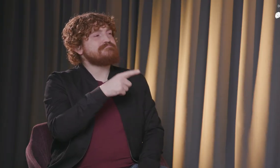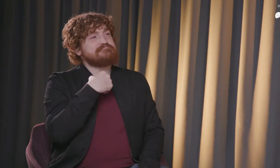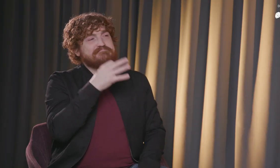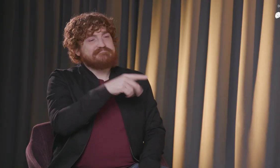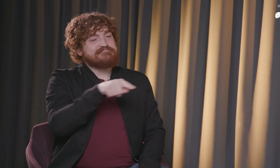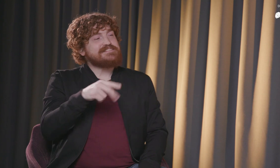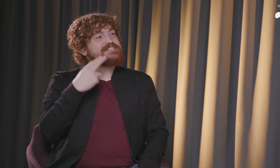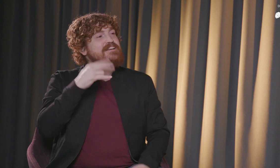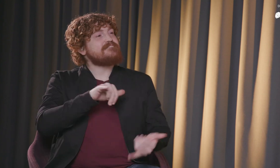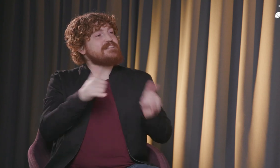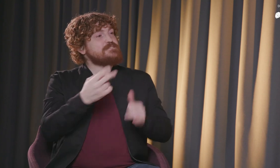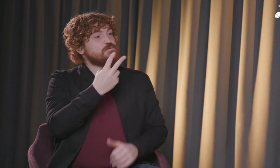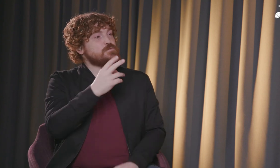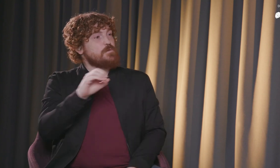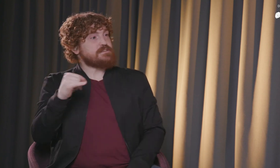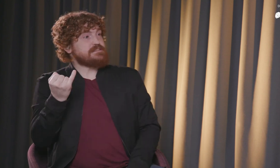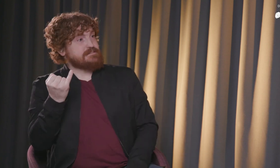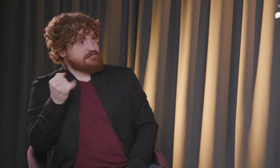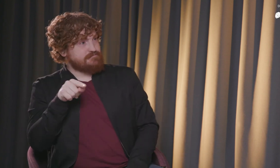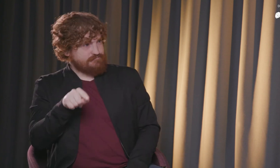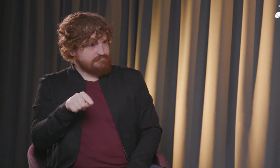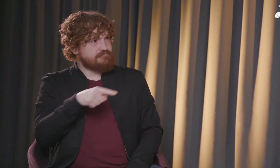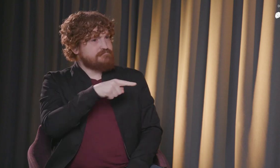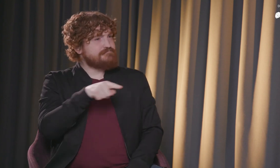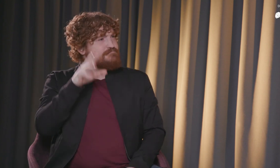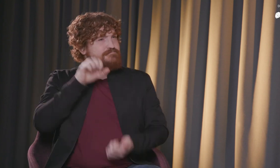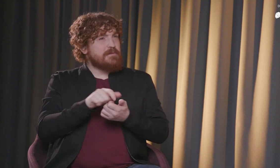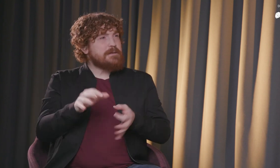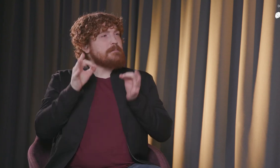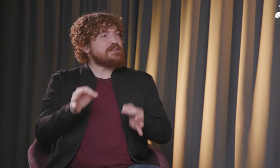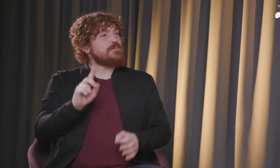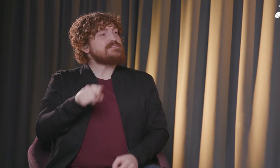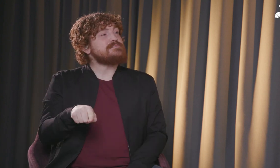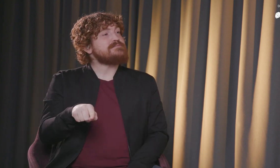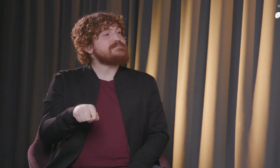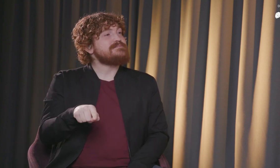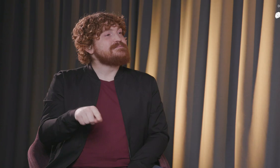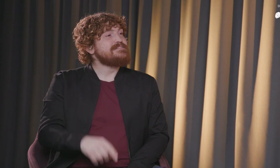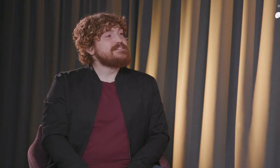I just want to ask, do you remember anything special about Deaffest 2006?